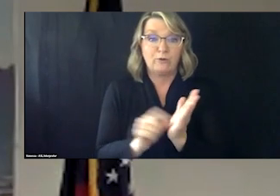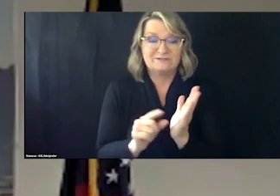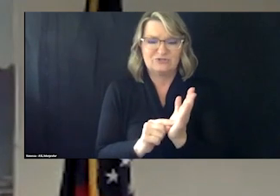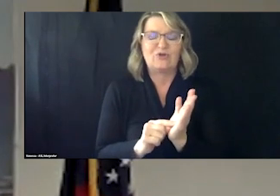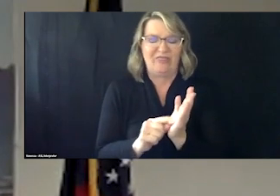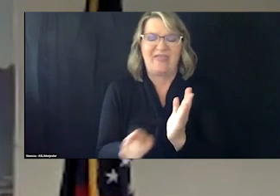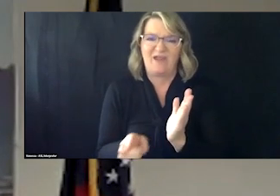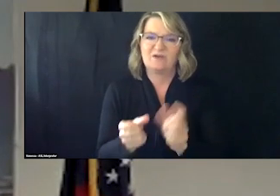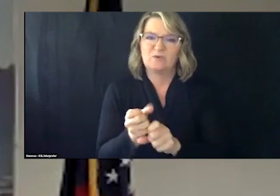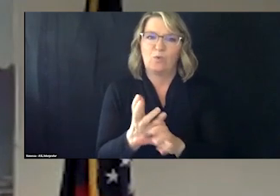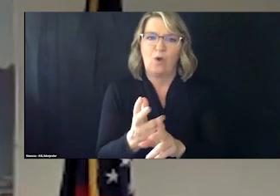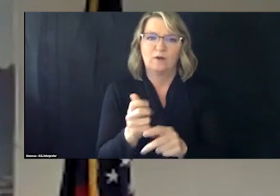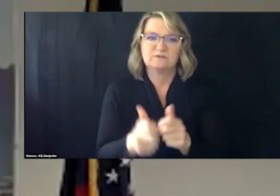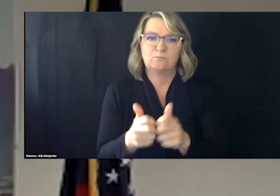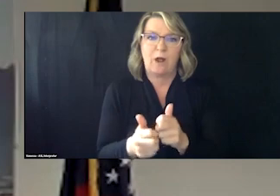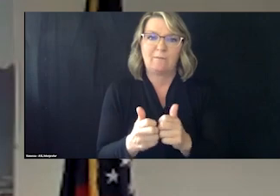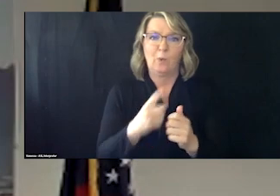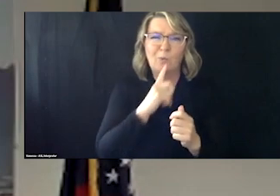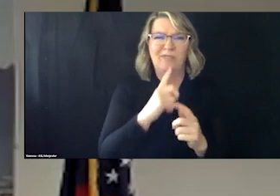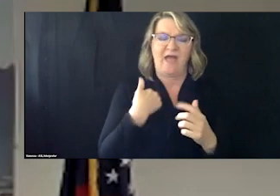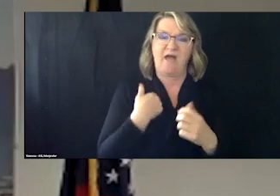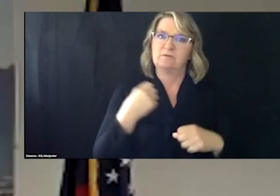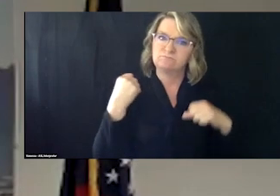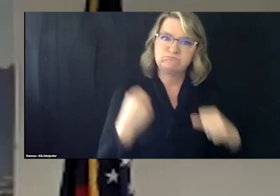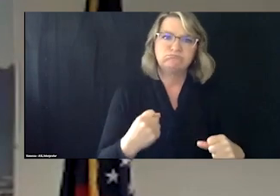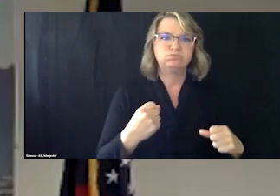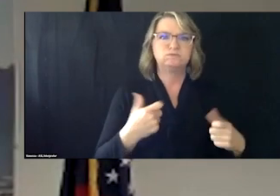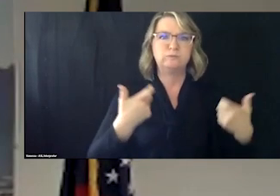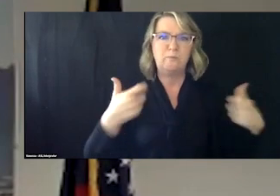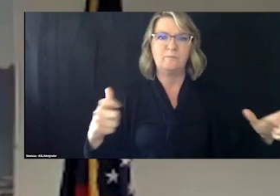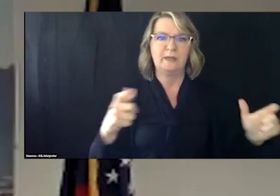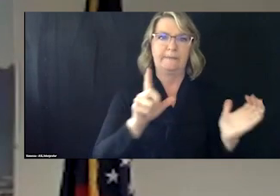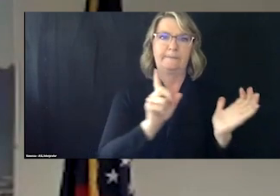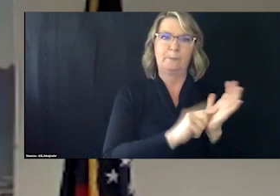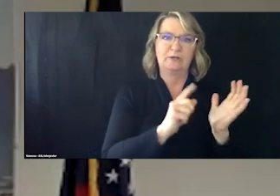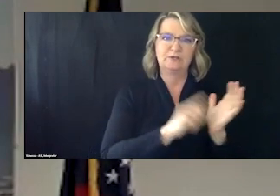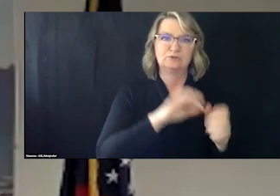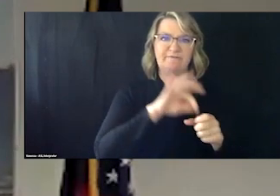we have much more larger robust printers in our voting locations this wasn't happening